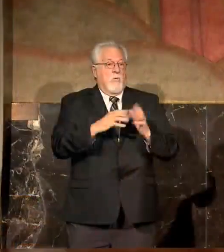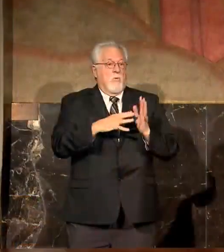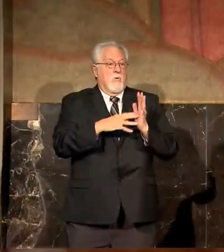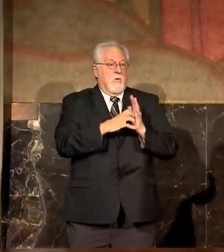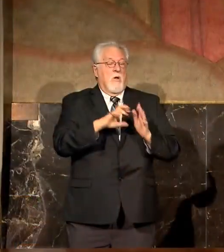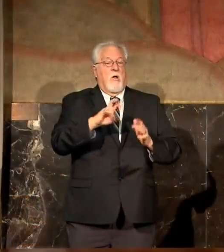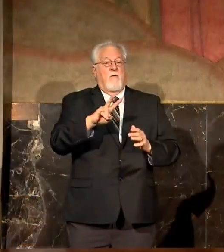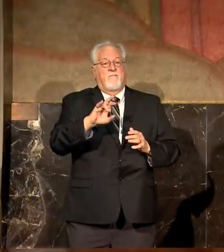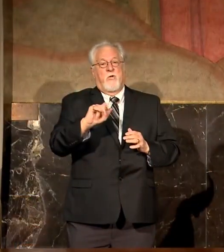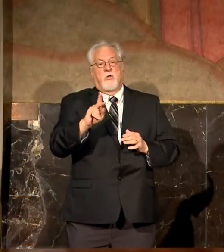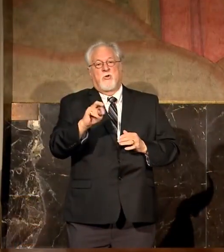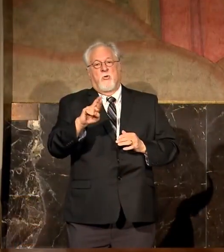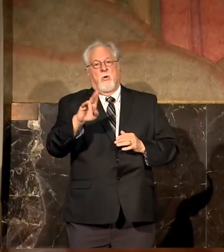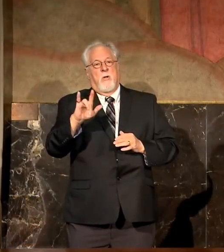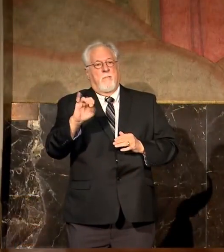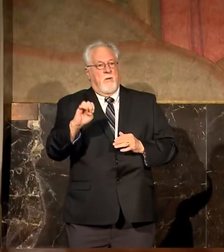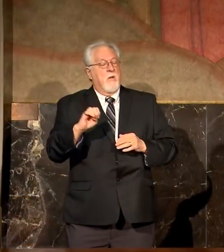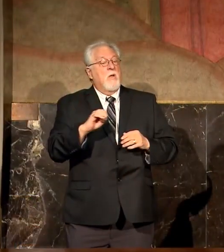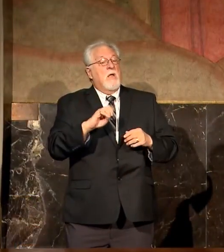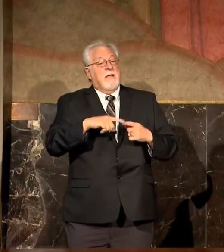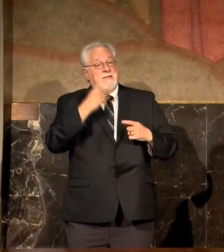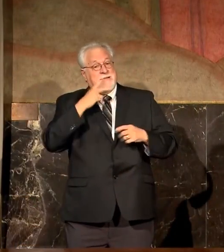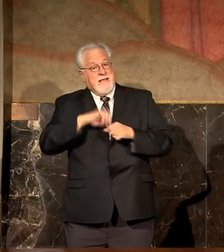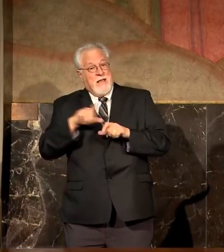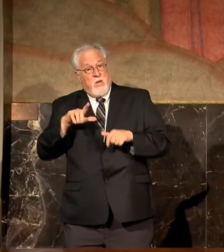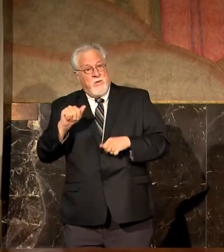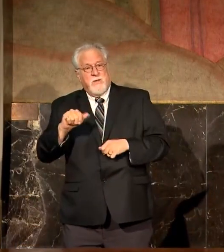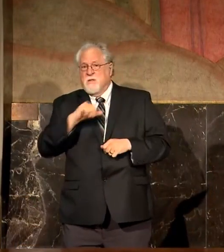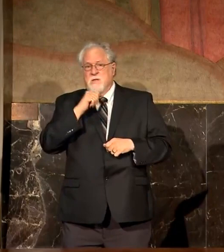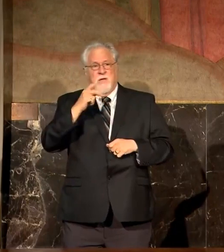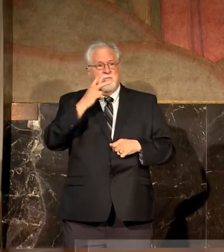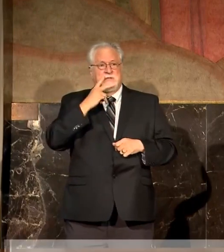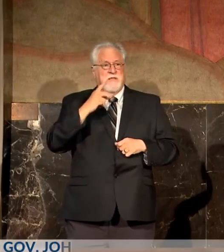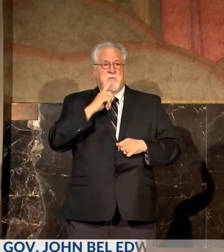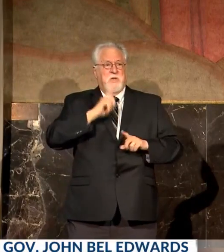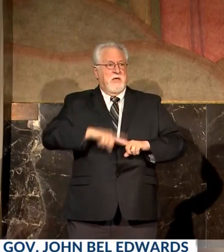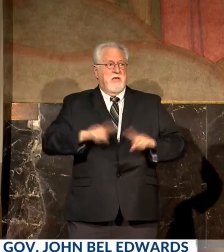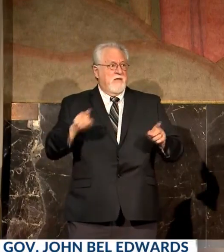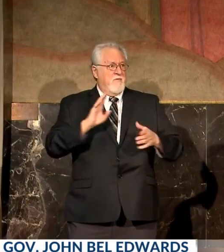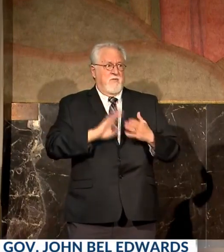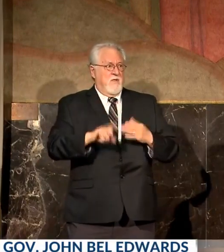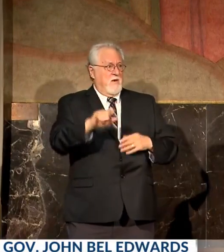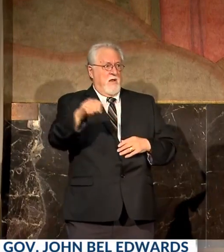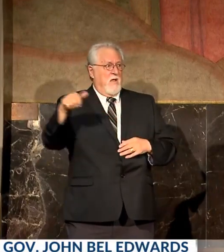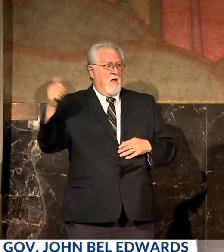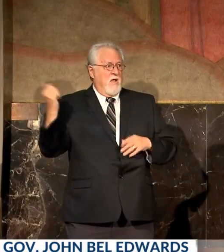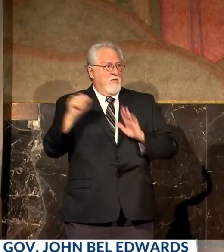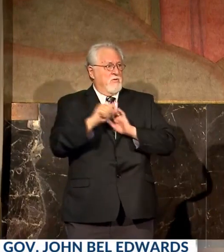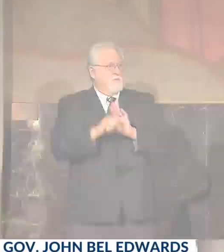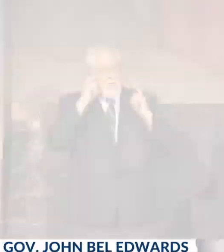believe is terribly different than what you see in any other states. It travels in ways that are very very hard to stop because people will be totally